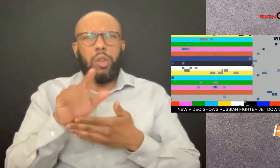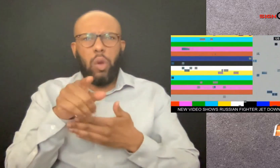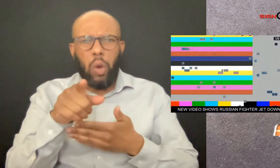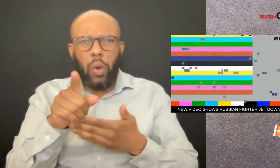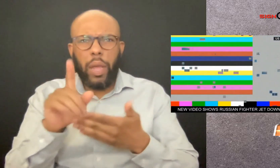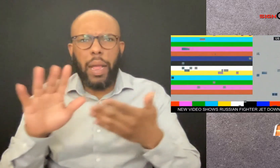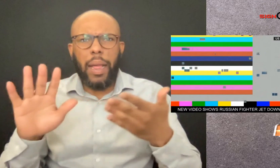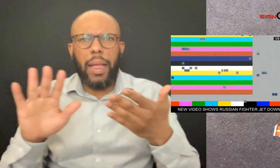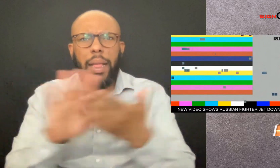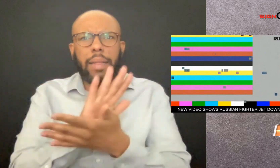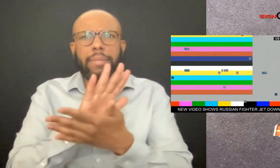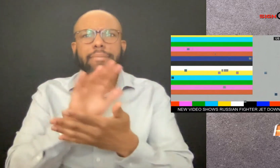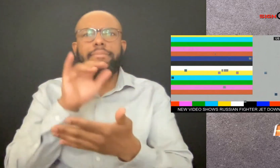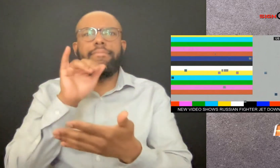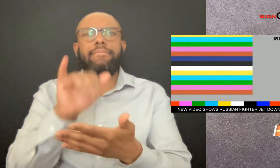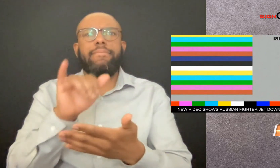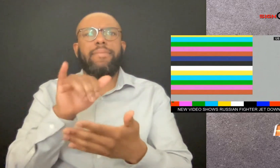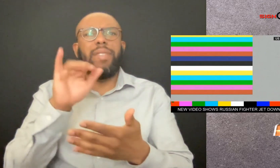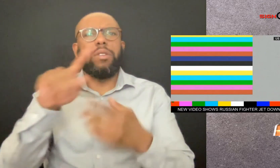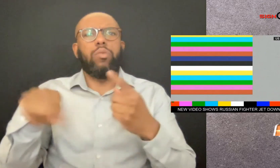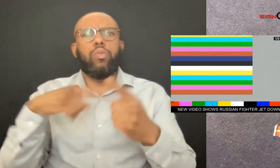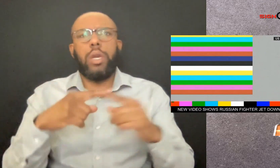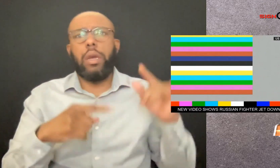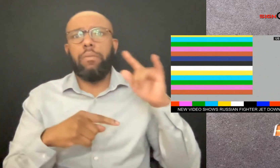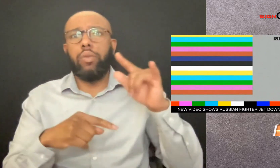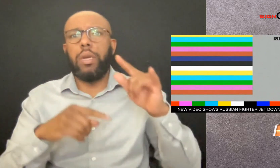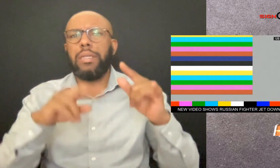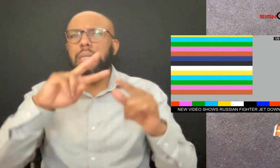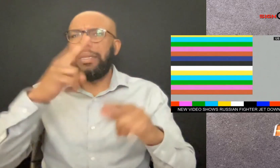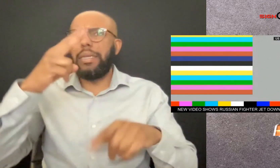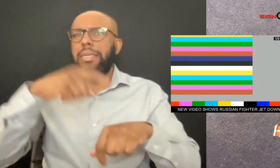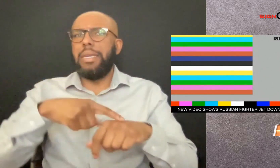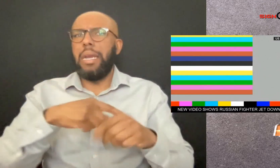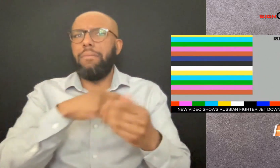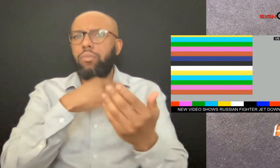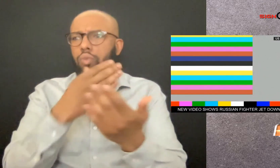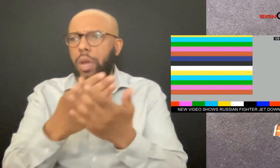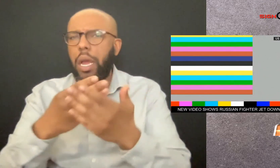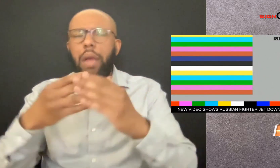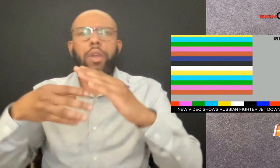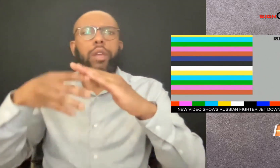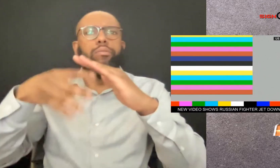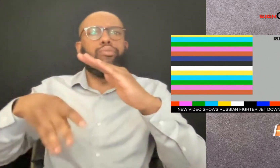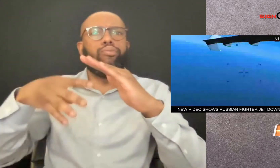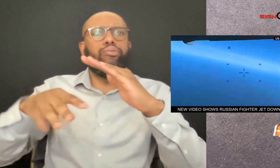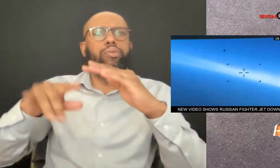Another portion of the video shows the jet making a second pass and dumping fuel again.